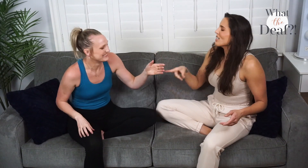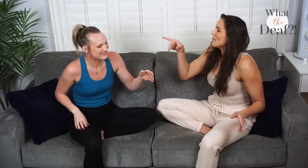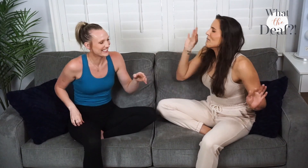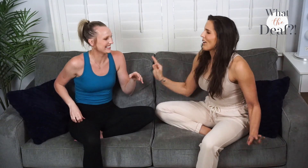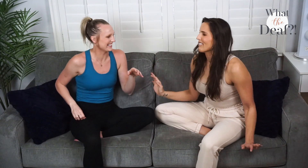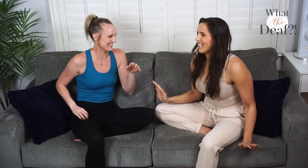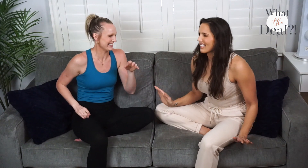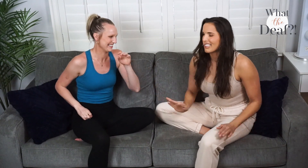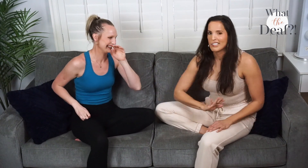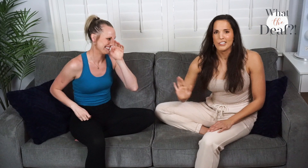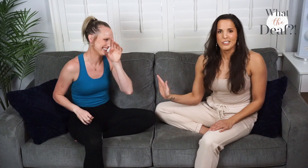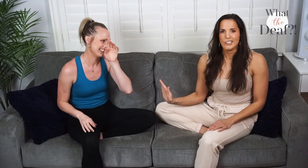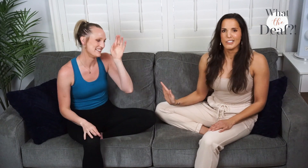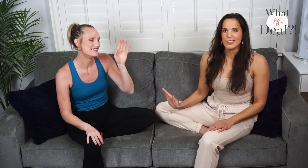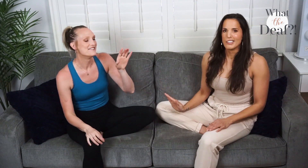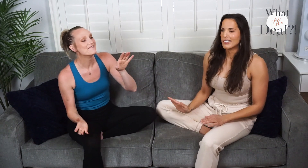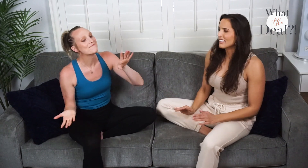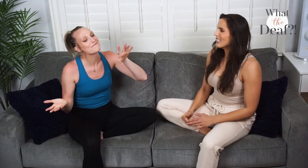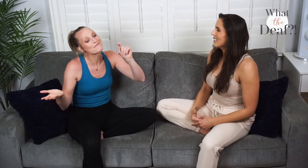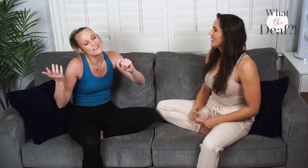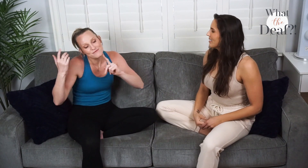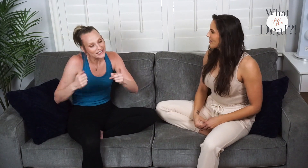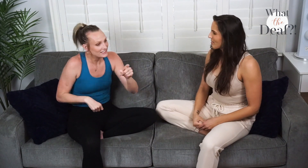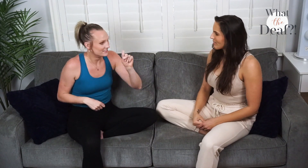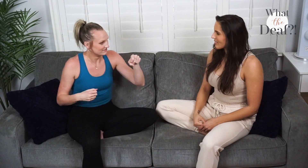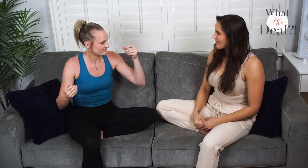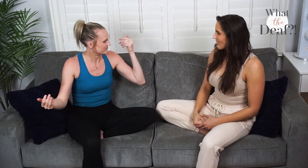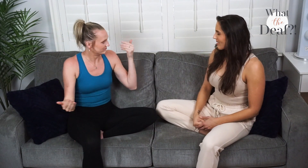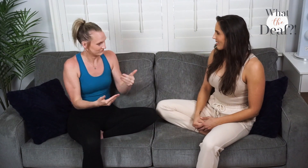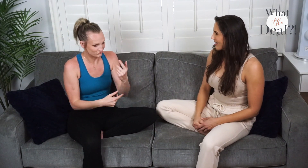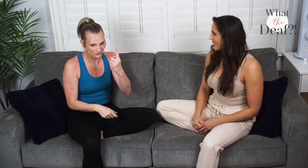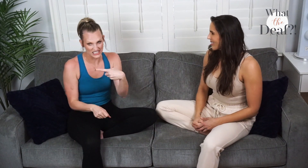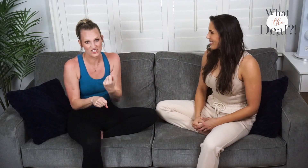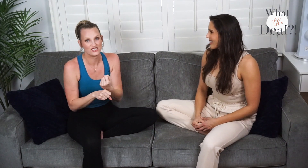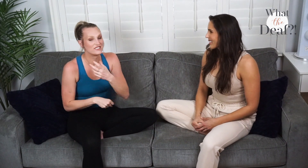You’re perfect! But yeah really, I mean it’s almost been a year